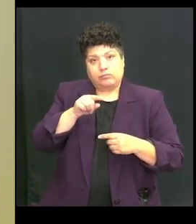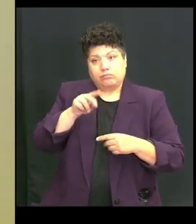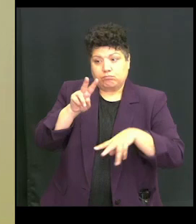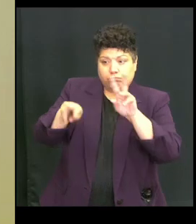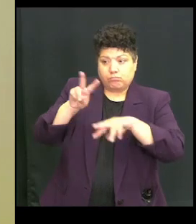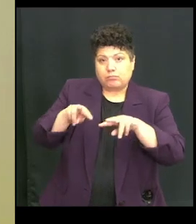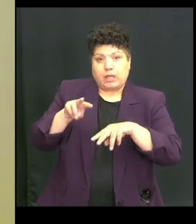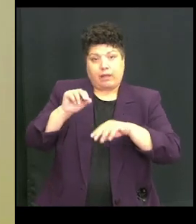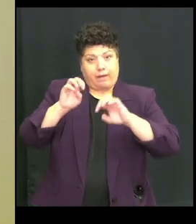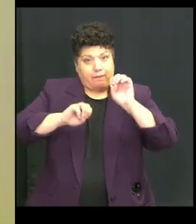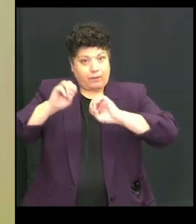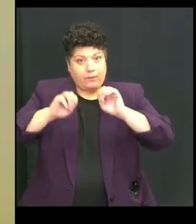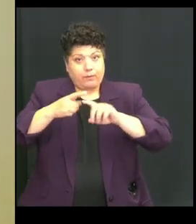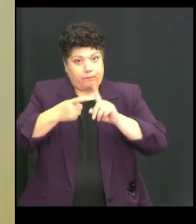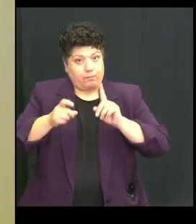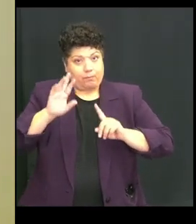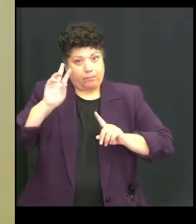presumably because of perceptions of the parties.